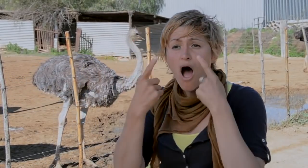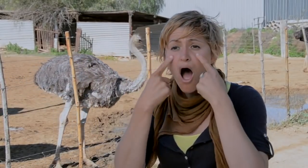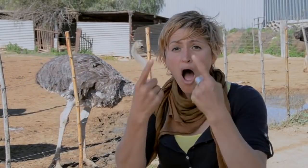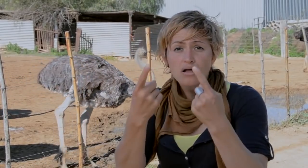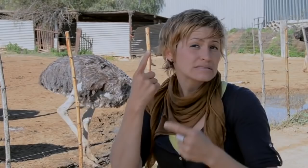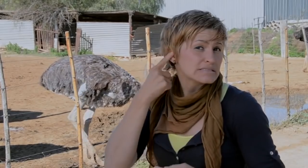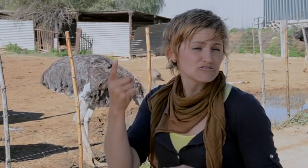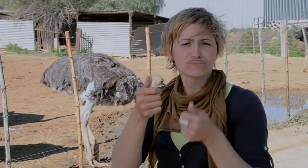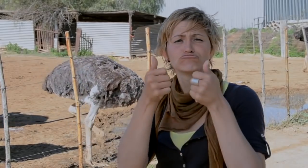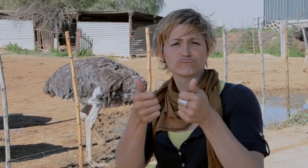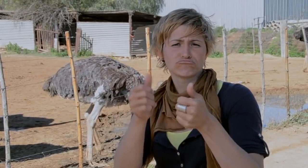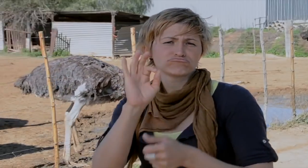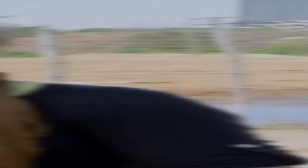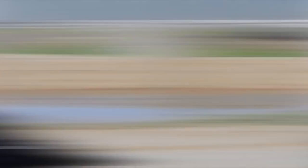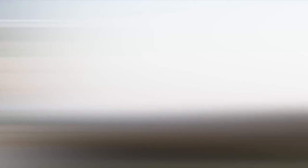Their hearing is as good as humans.